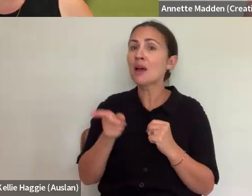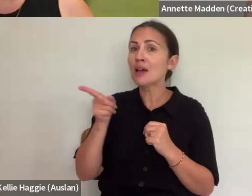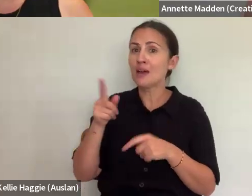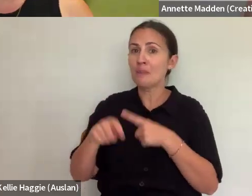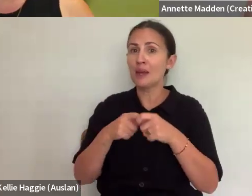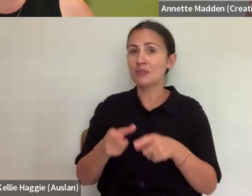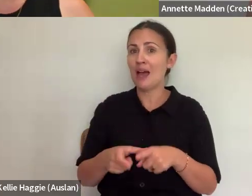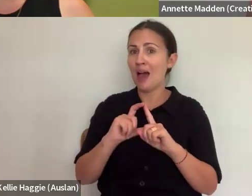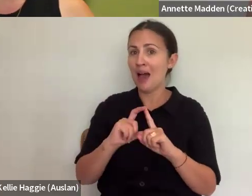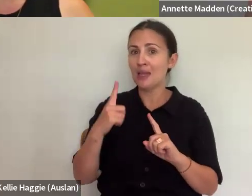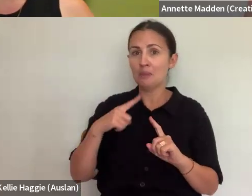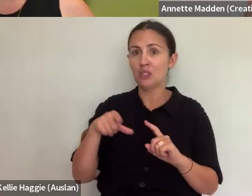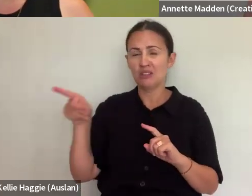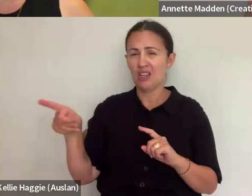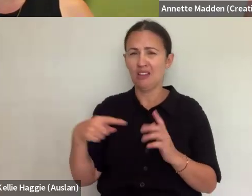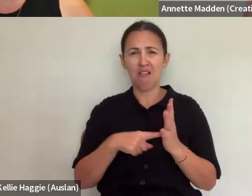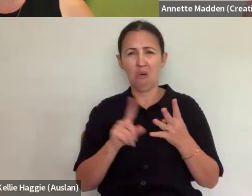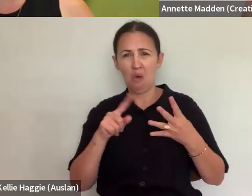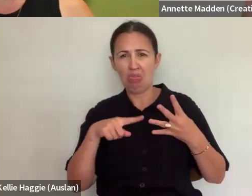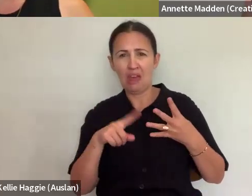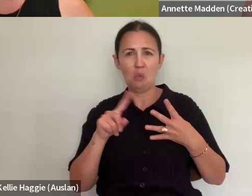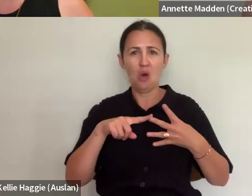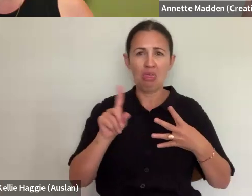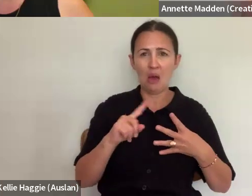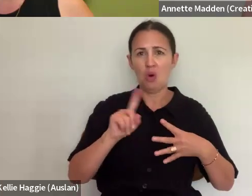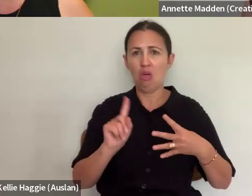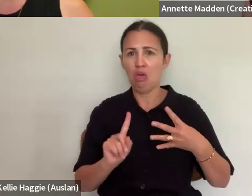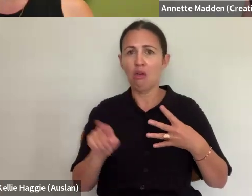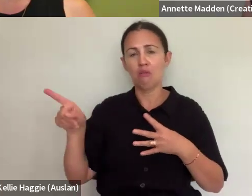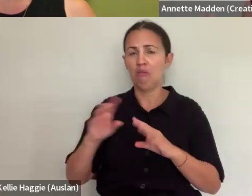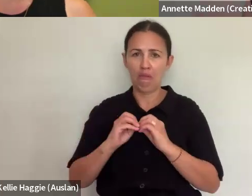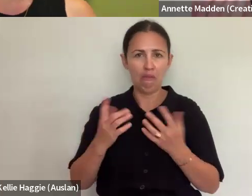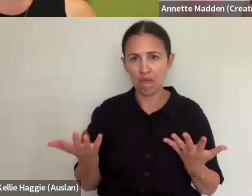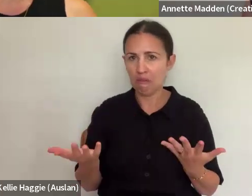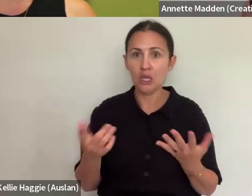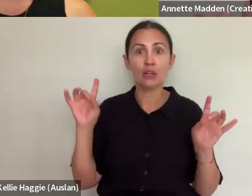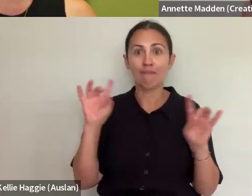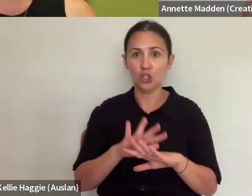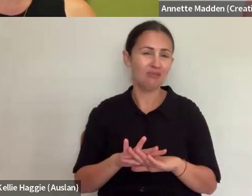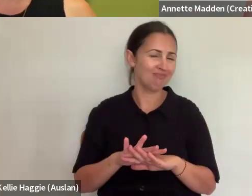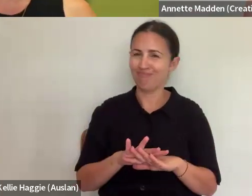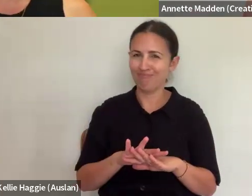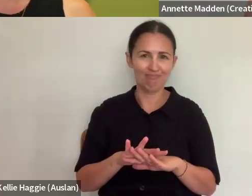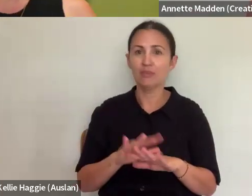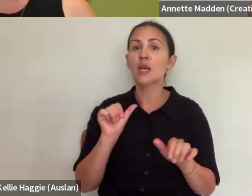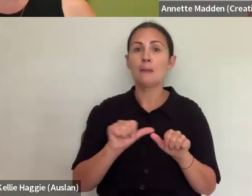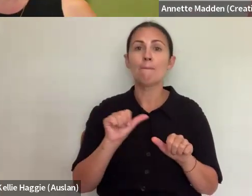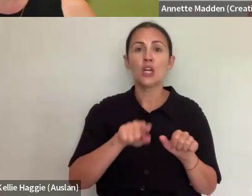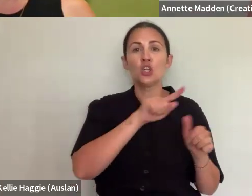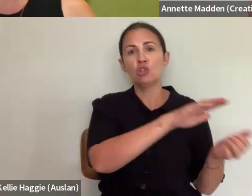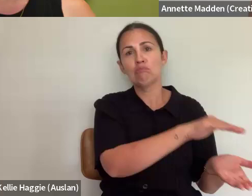but be as clear as you can, because what is difficult for assessors in these